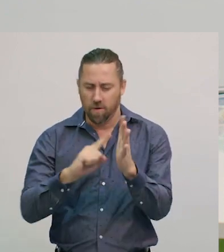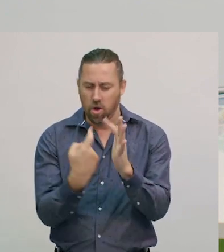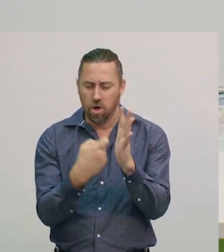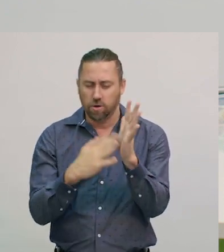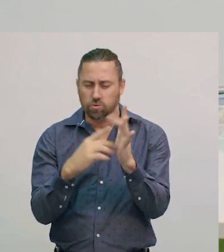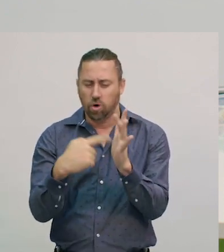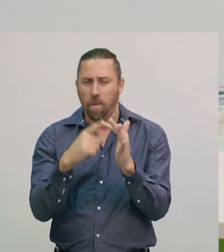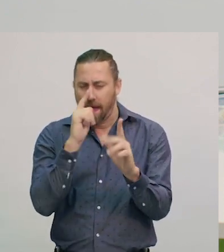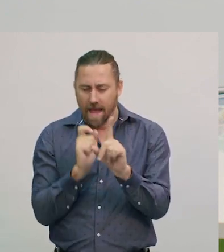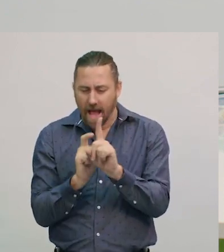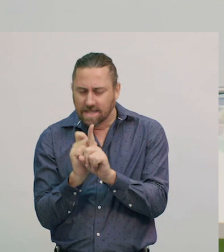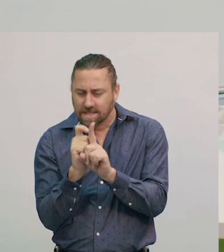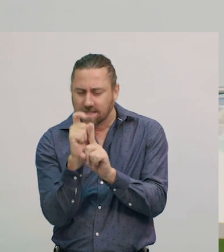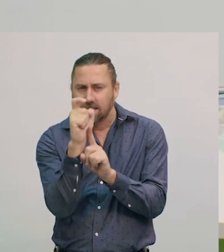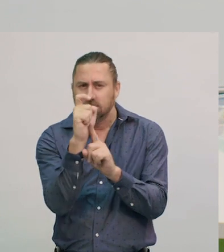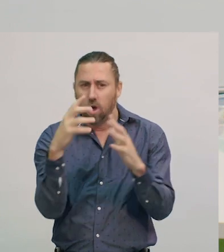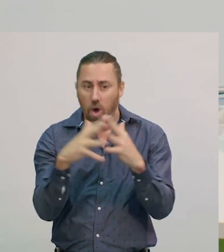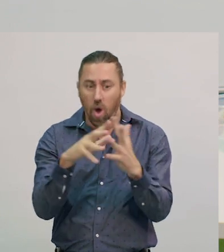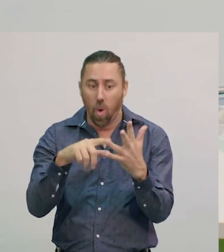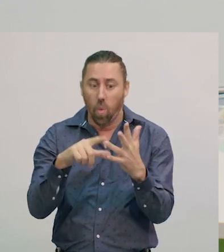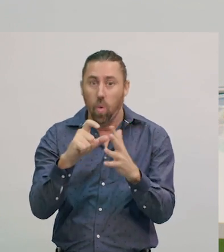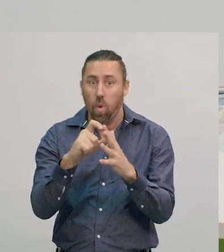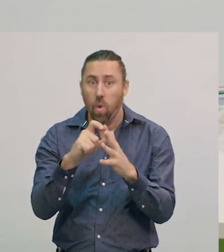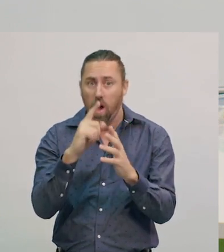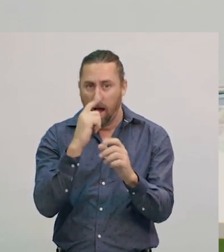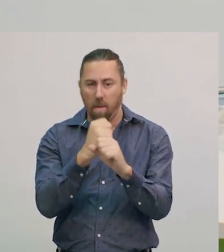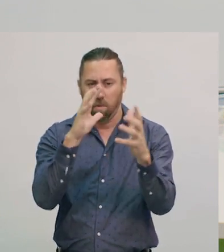That can make it not so strong. They ate some of mine.